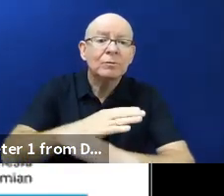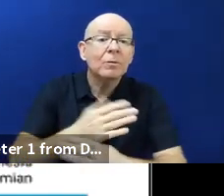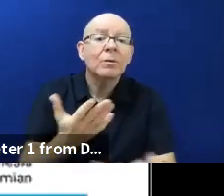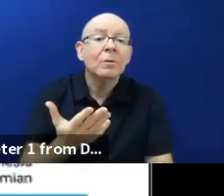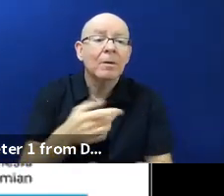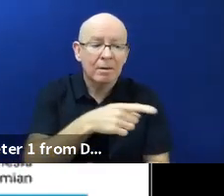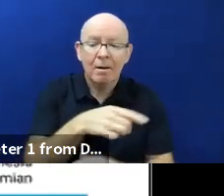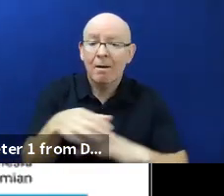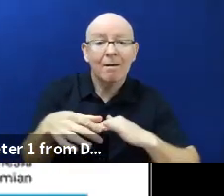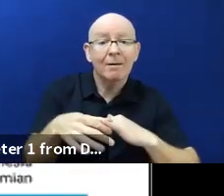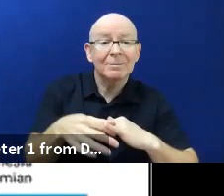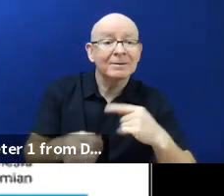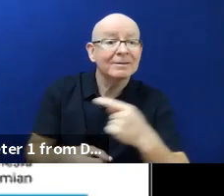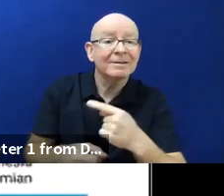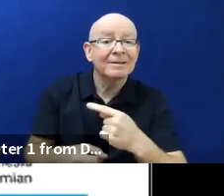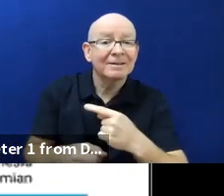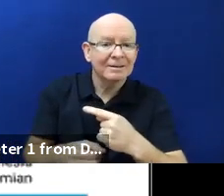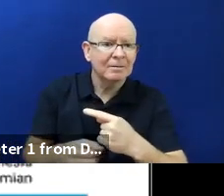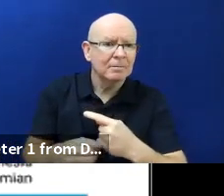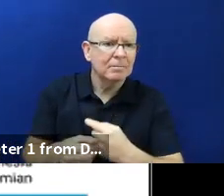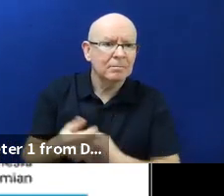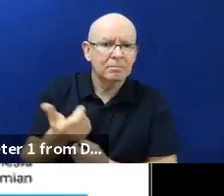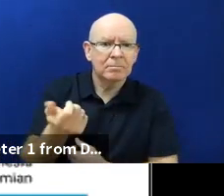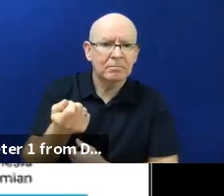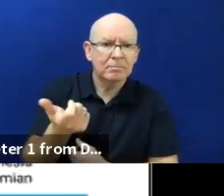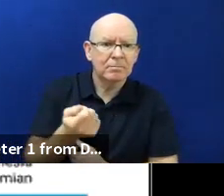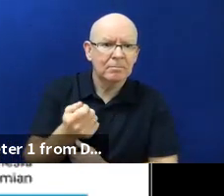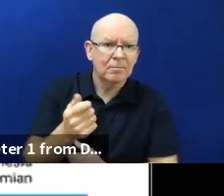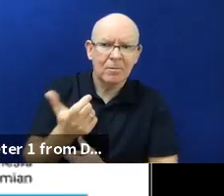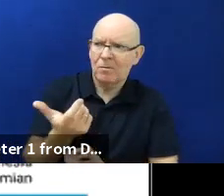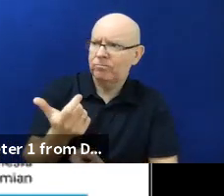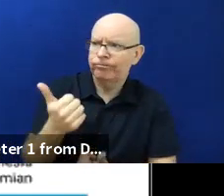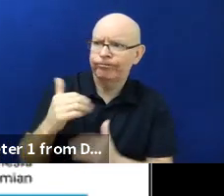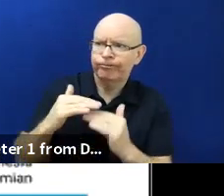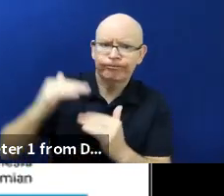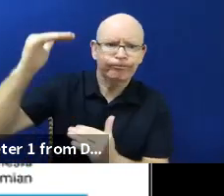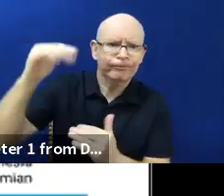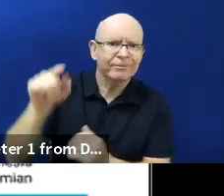own choices. And if the social protection system consistently reinforce dependency